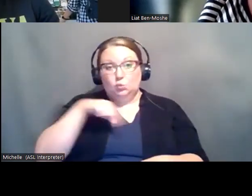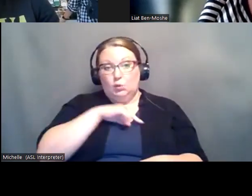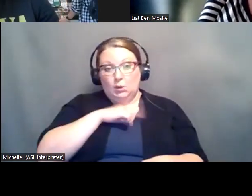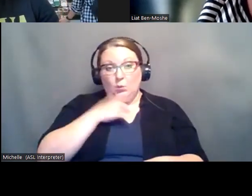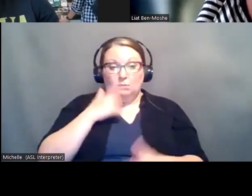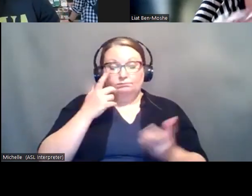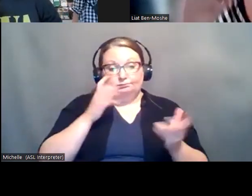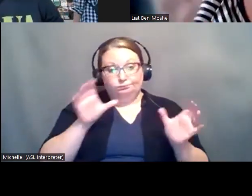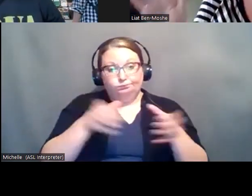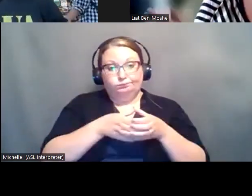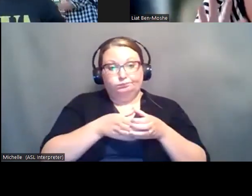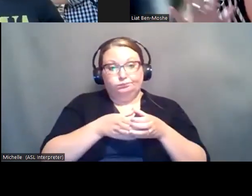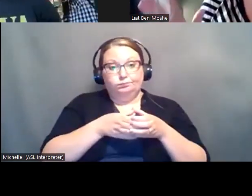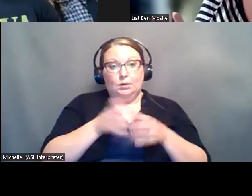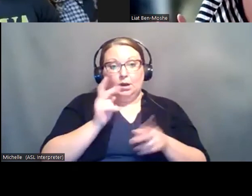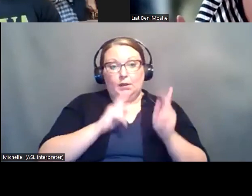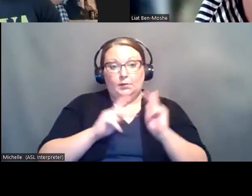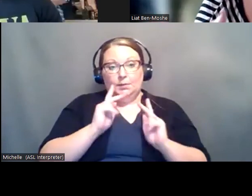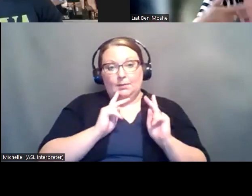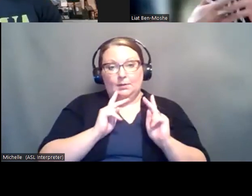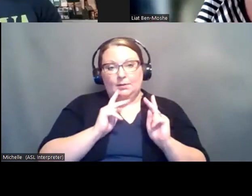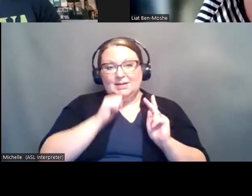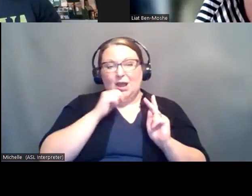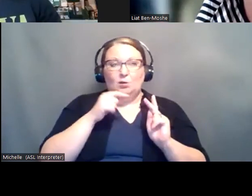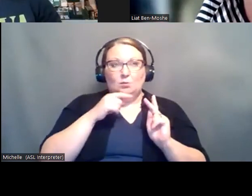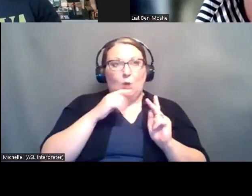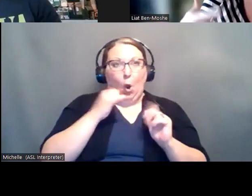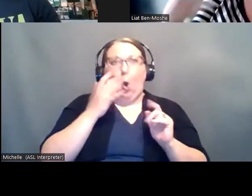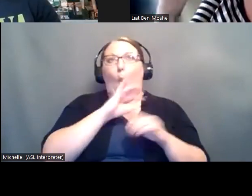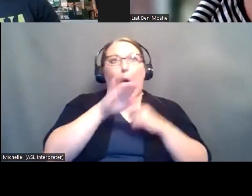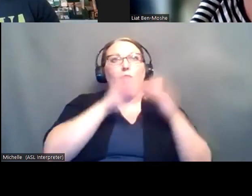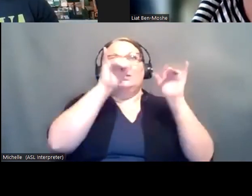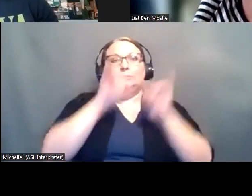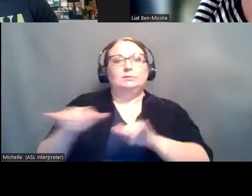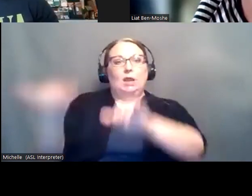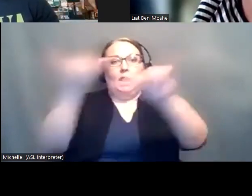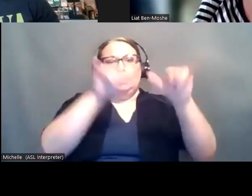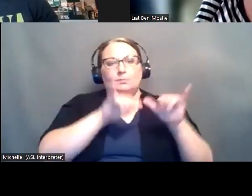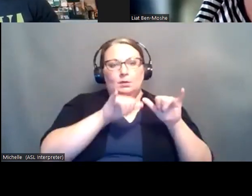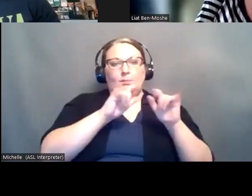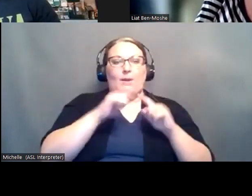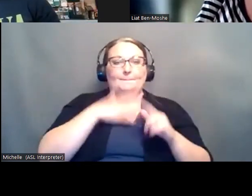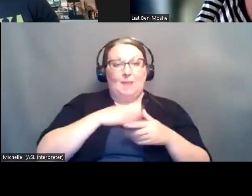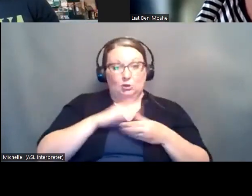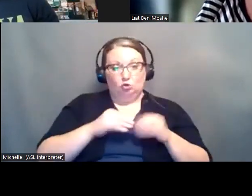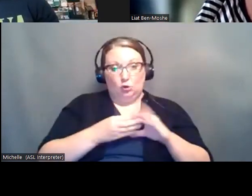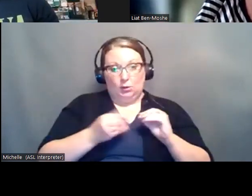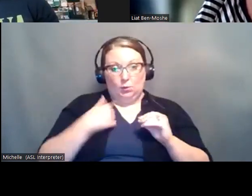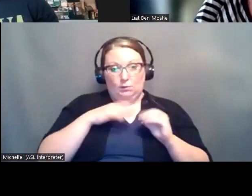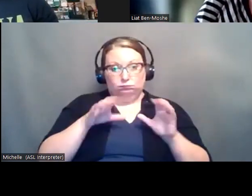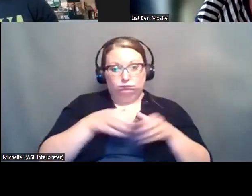of people, again, it's not a one-size-fits-all. I'm just telling you my story. Because we were a formation of, you know,